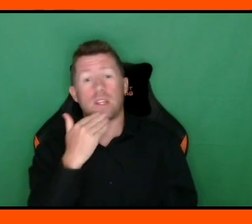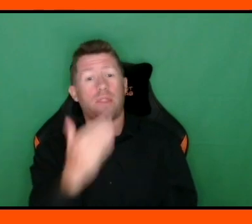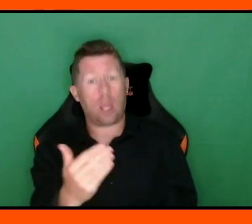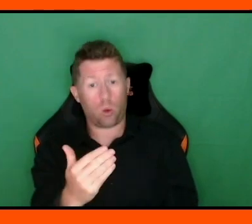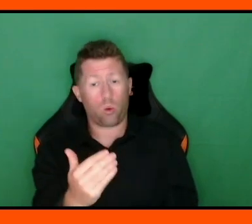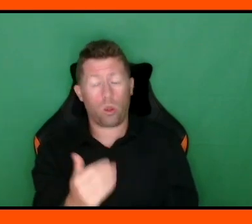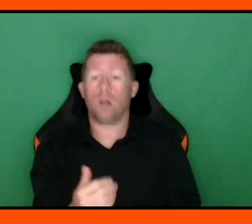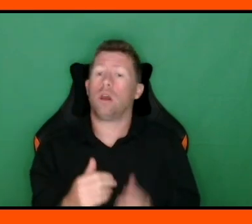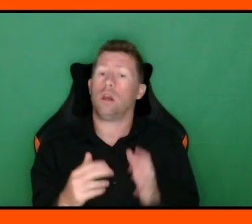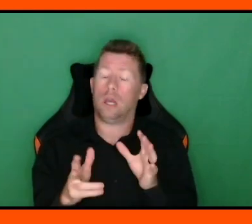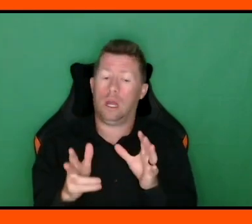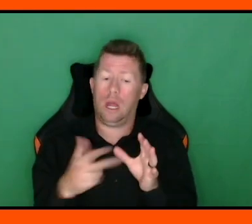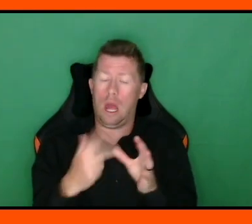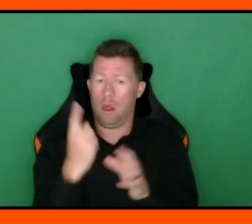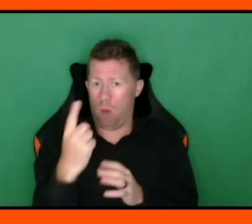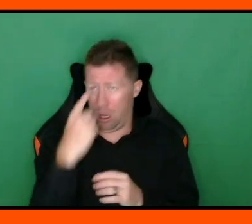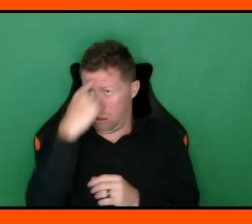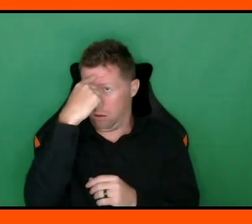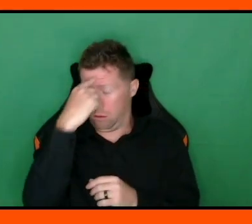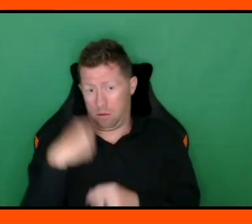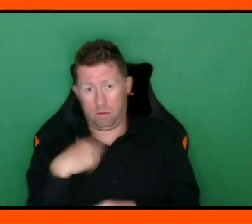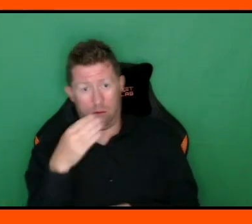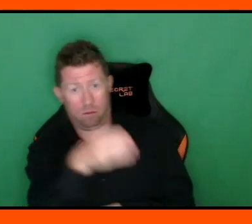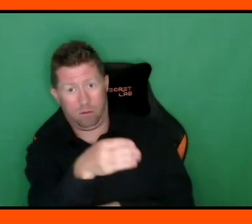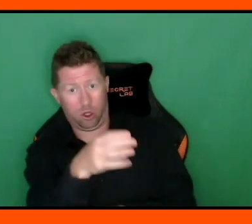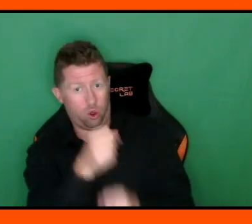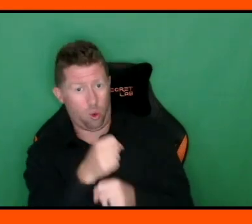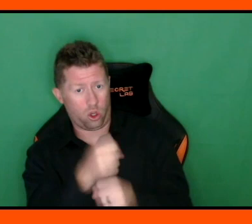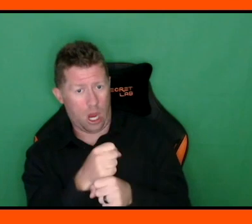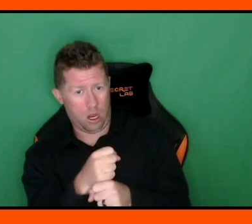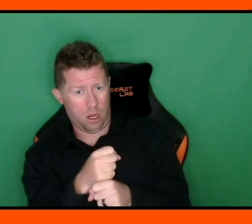The other question that I have and I might go to you Georgia first